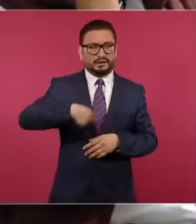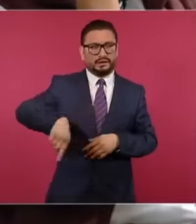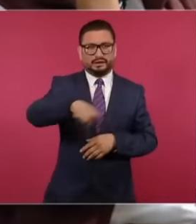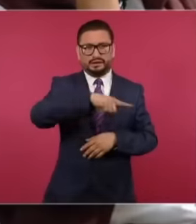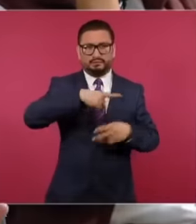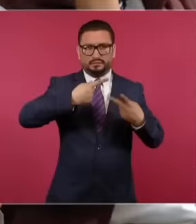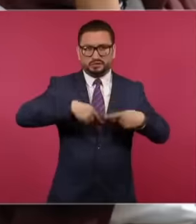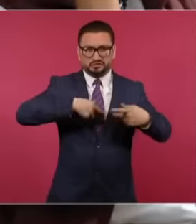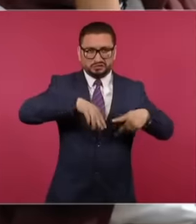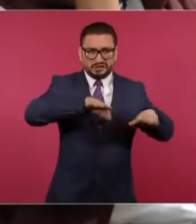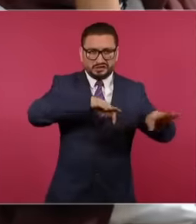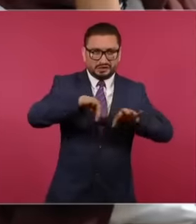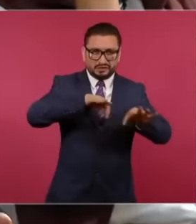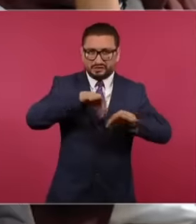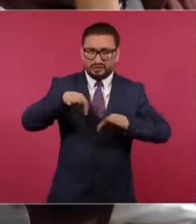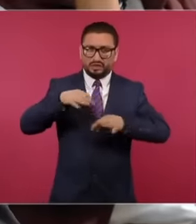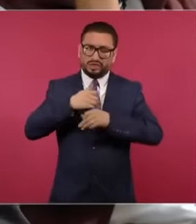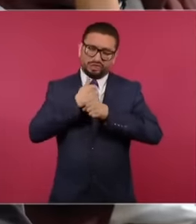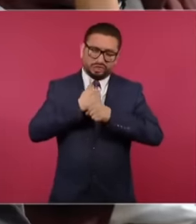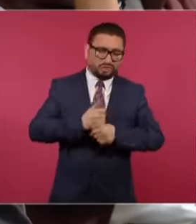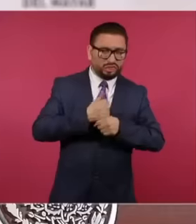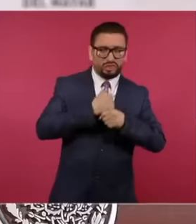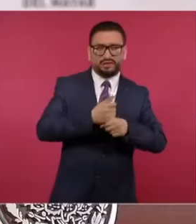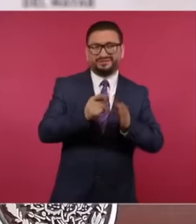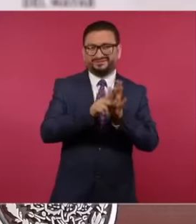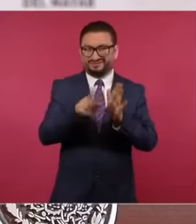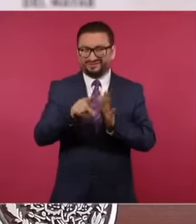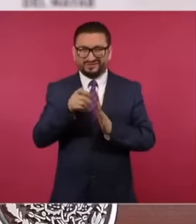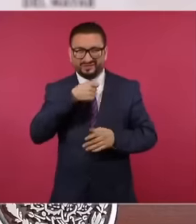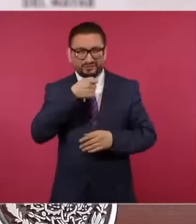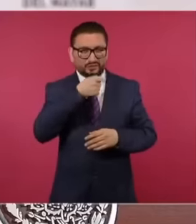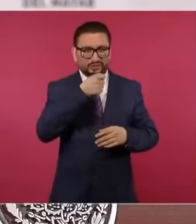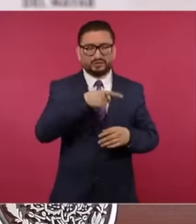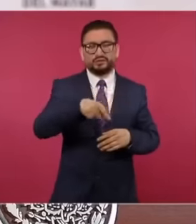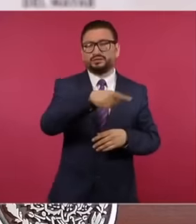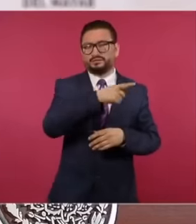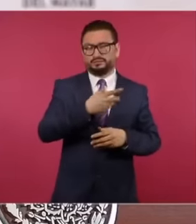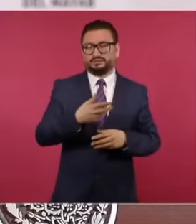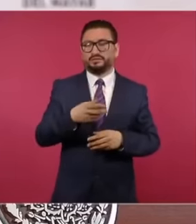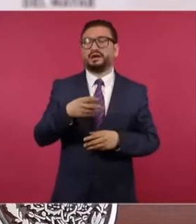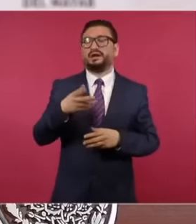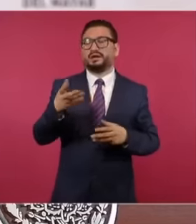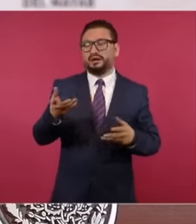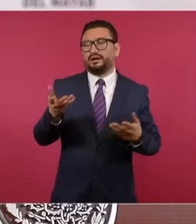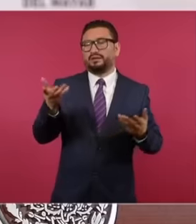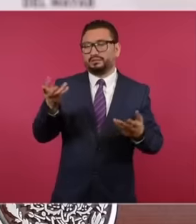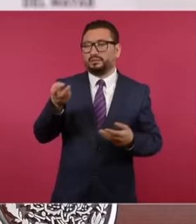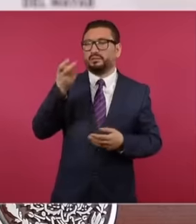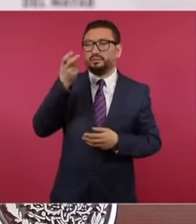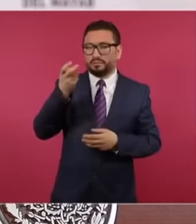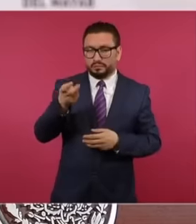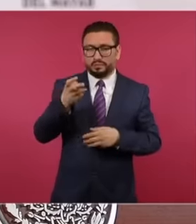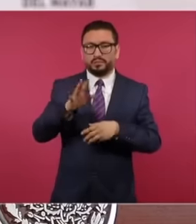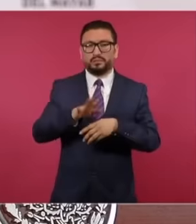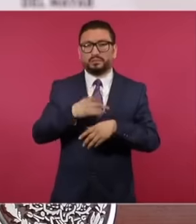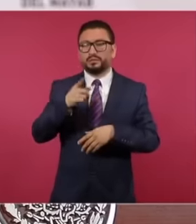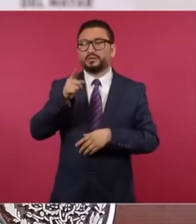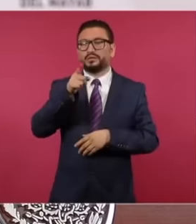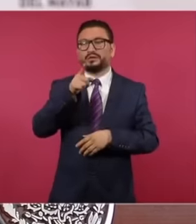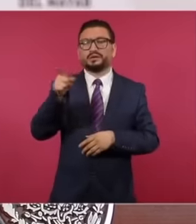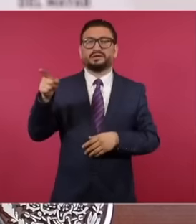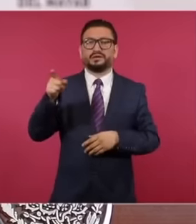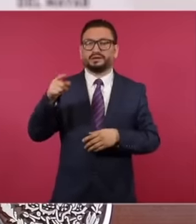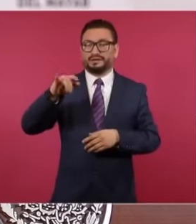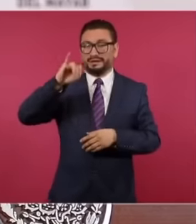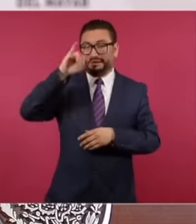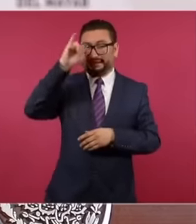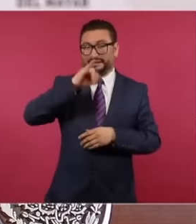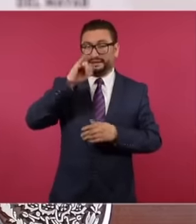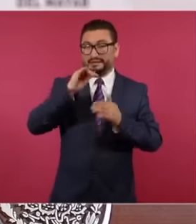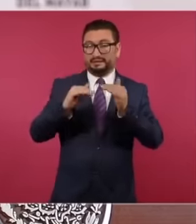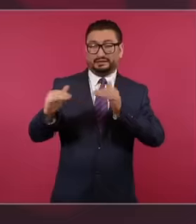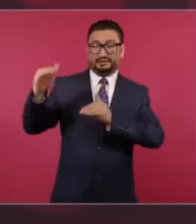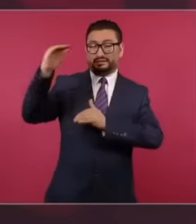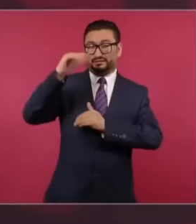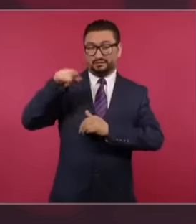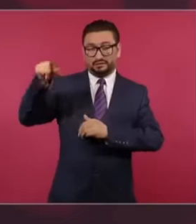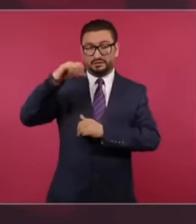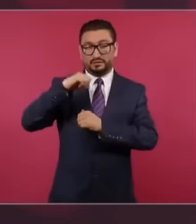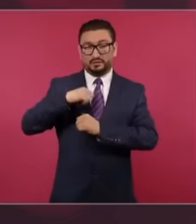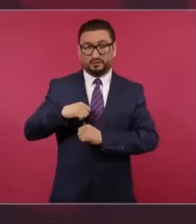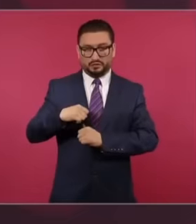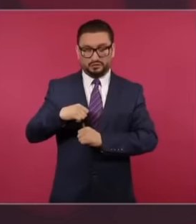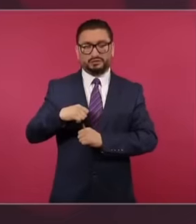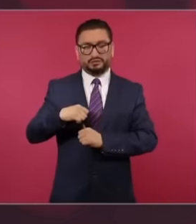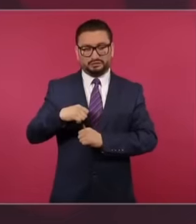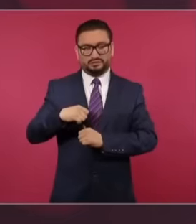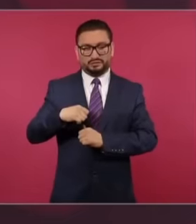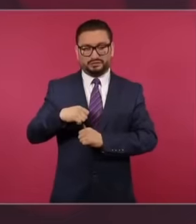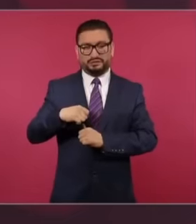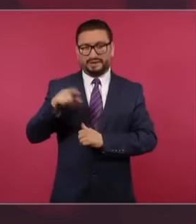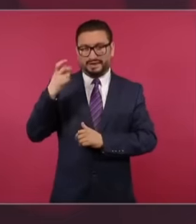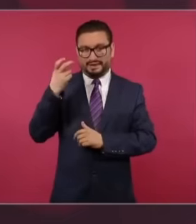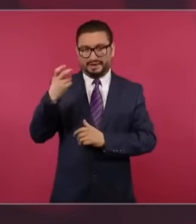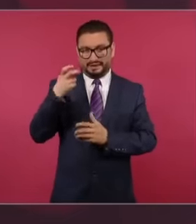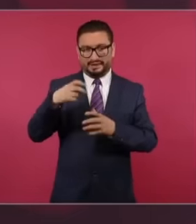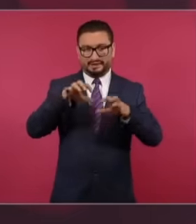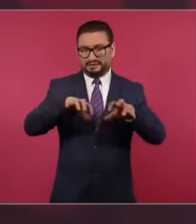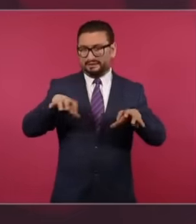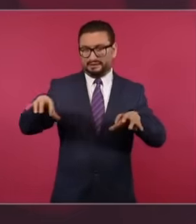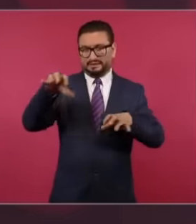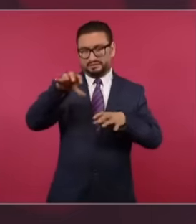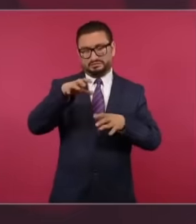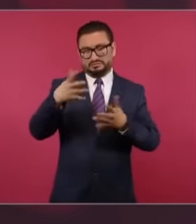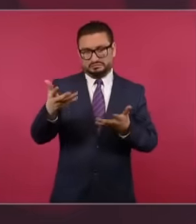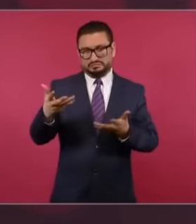in the chain of the media because the bosses of these